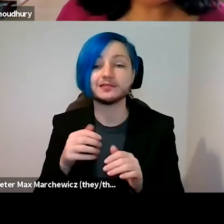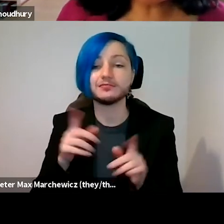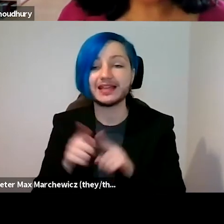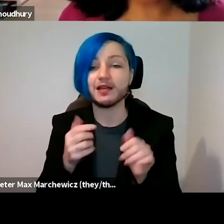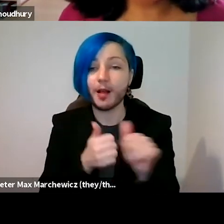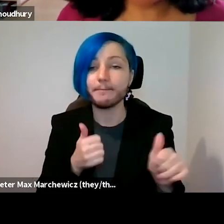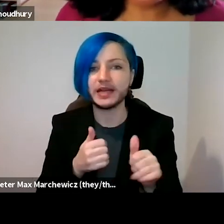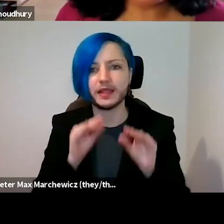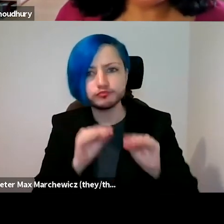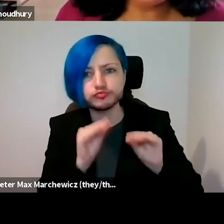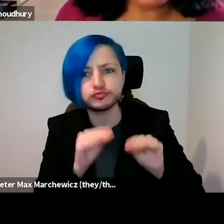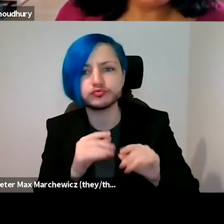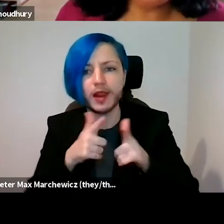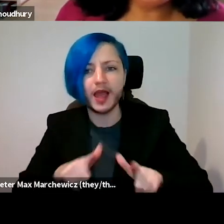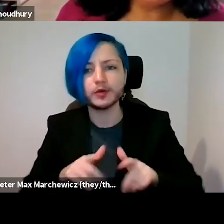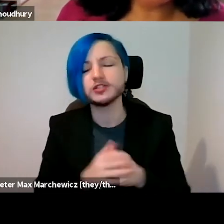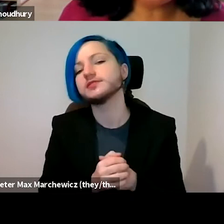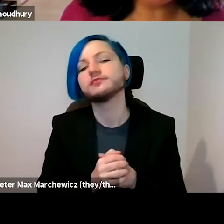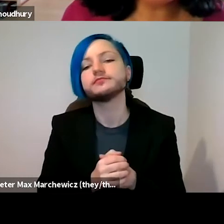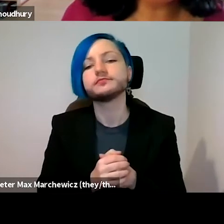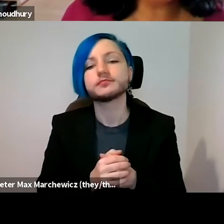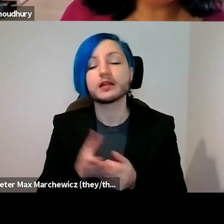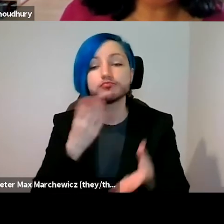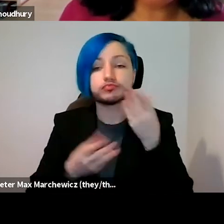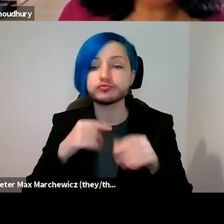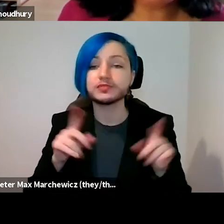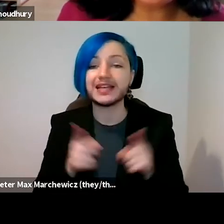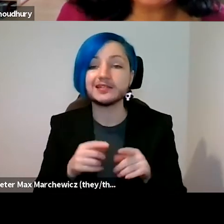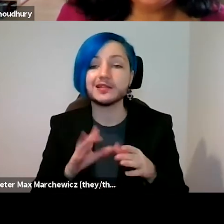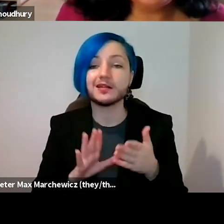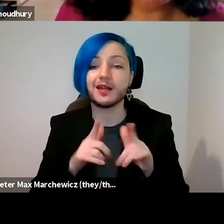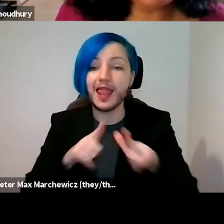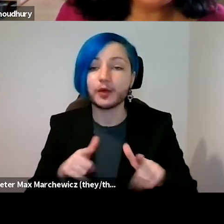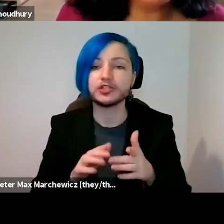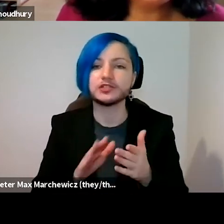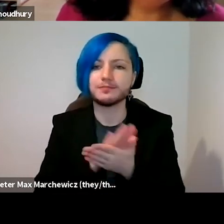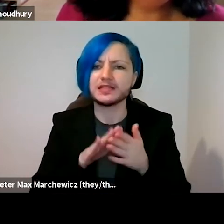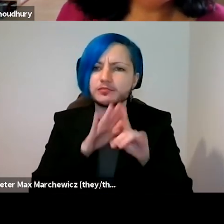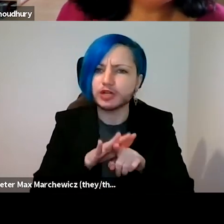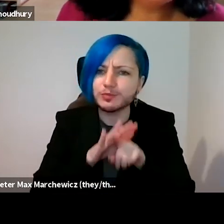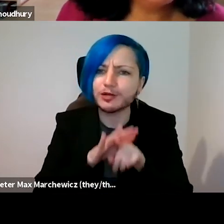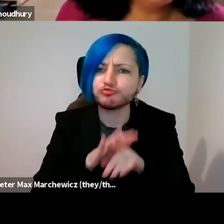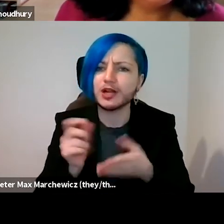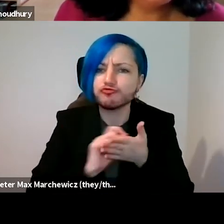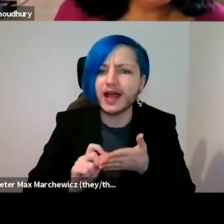The culture of learning Indian languages also exerted a significant pressure on writers and authors.